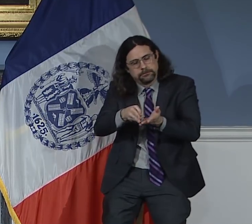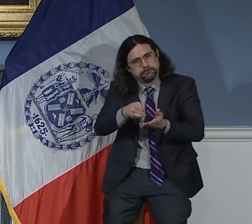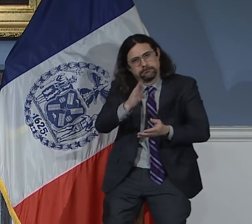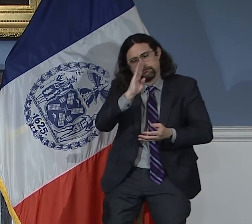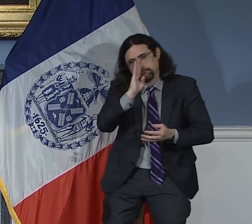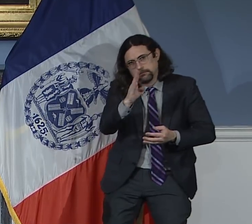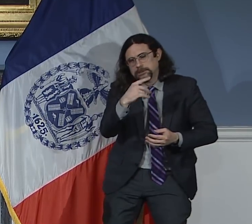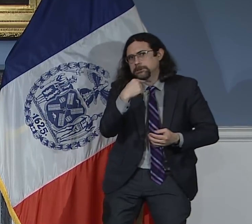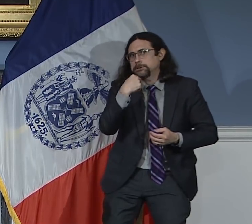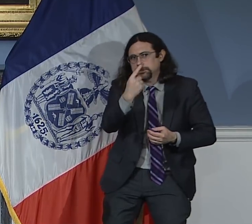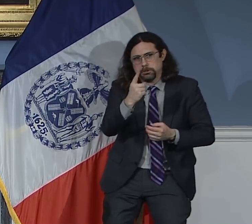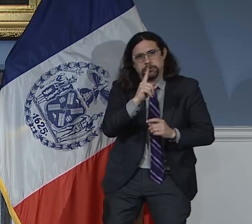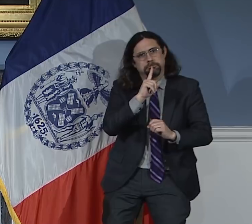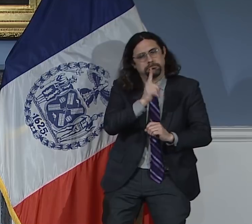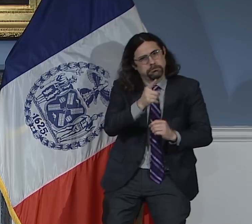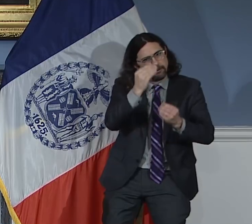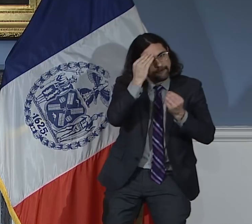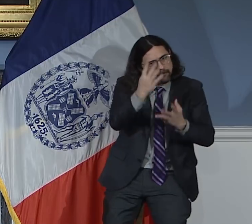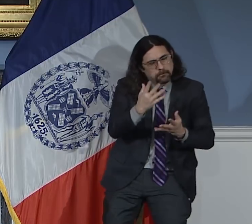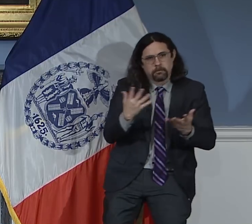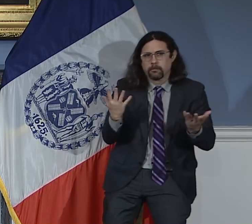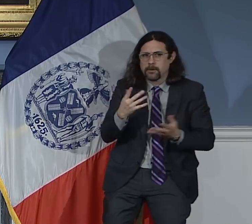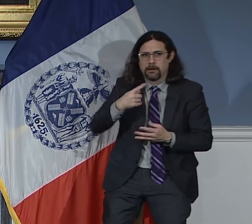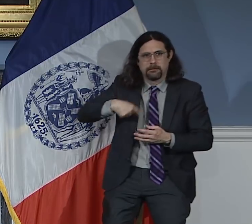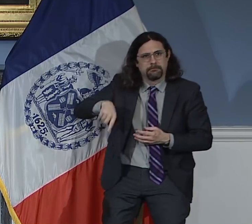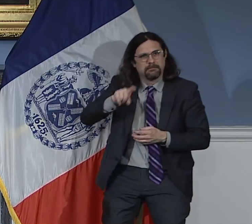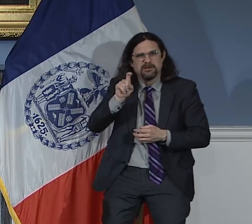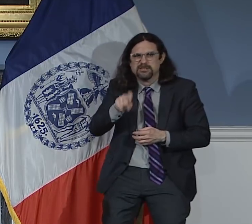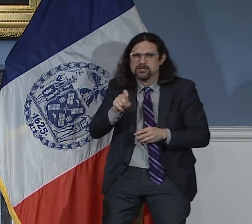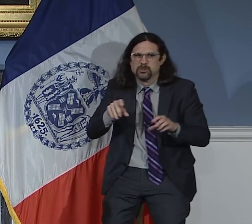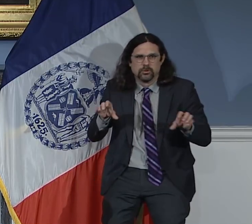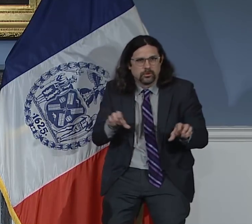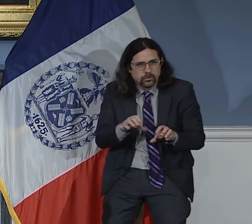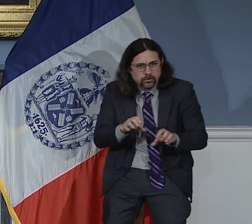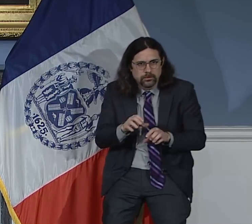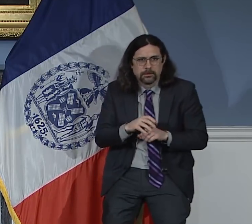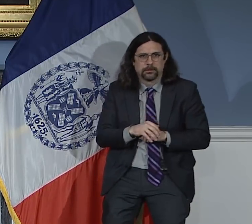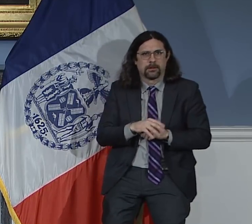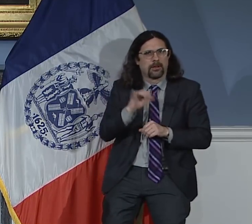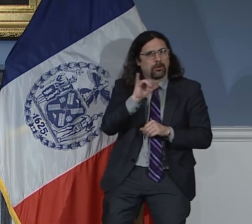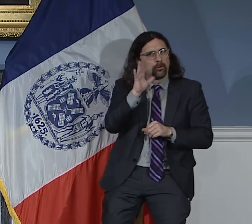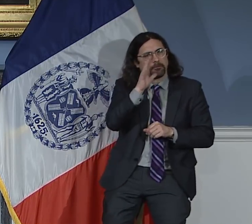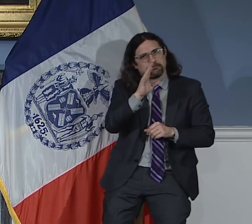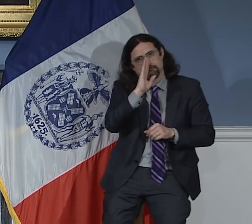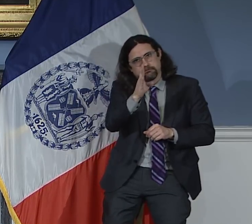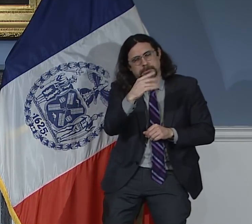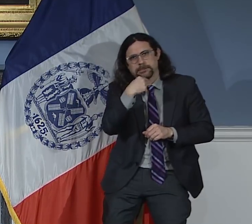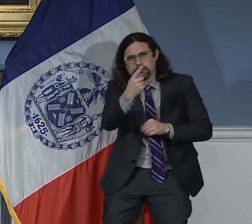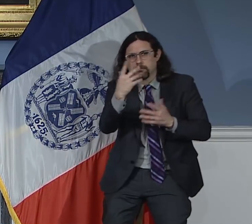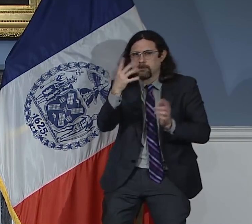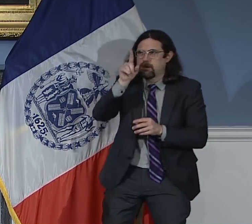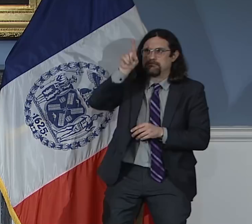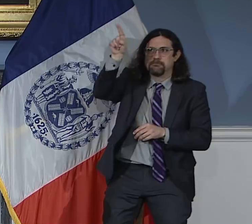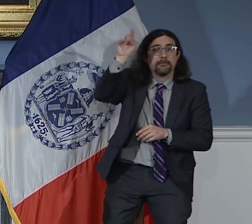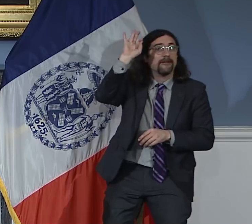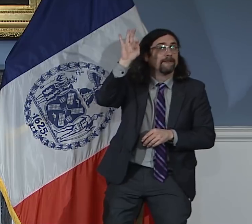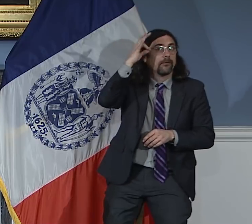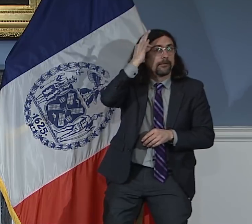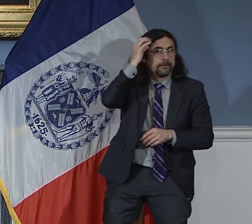AND I WILL BE VERY HONEST ABOUT WHAT WE NEED OUR FEDERAL GOVERNMENT TO DO BECAUSE I HAVE TO BE CLEAR WITH